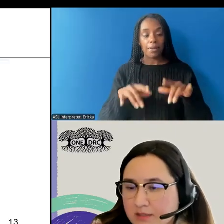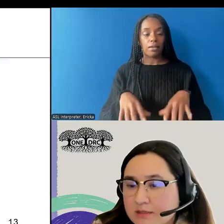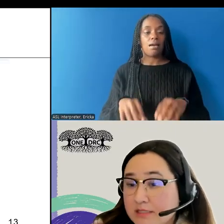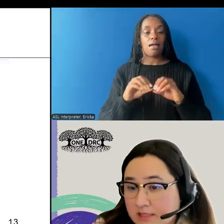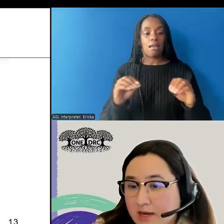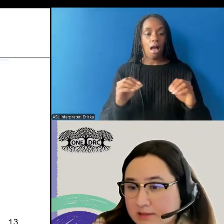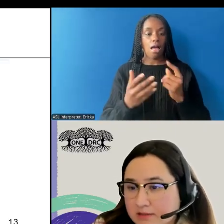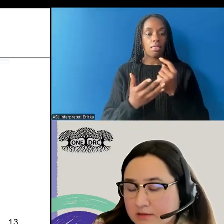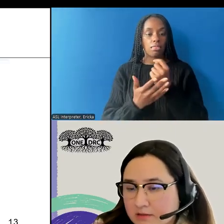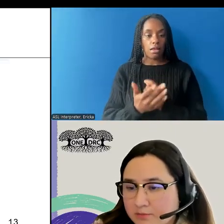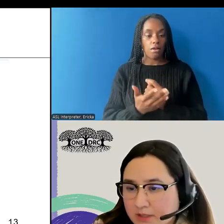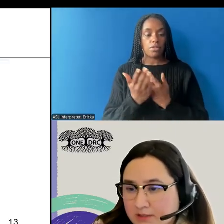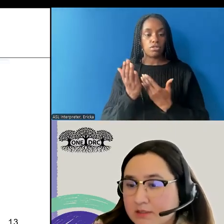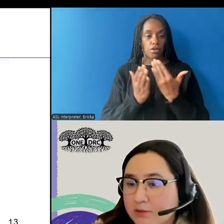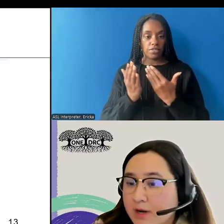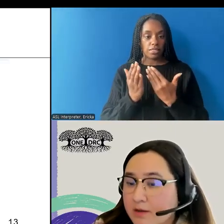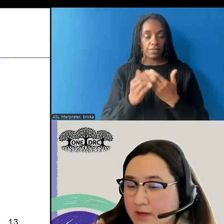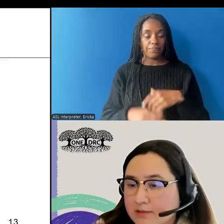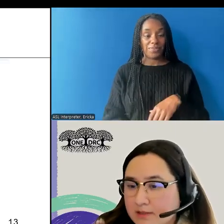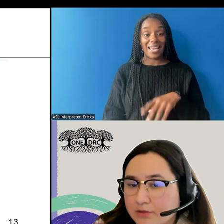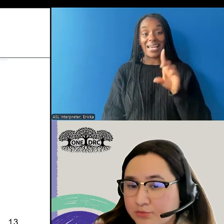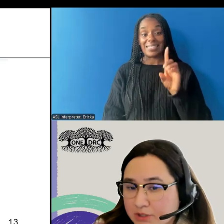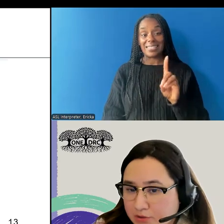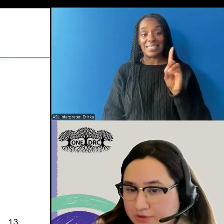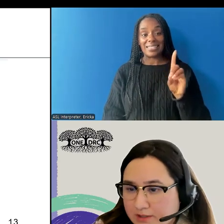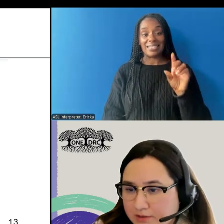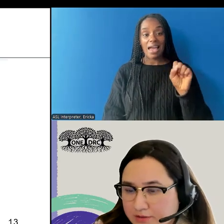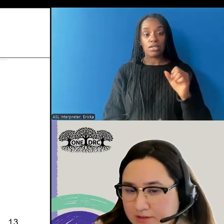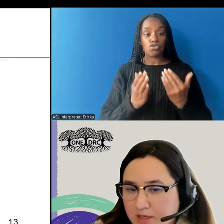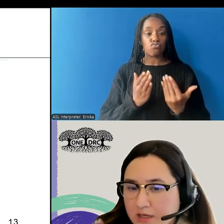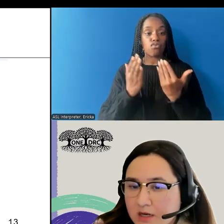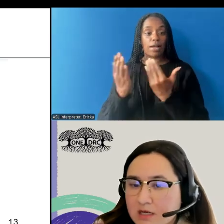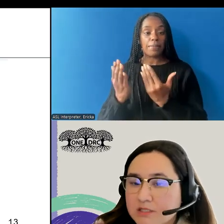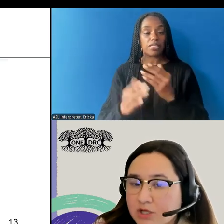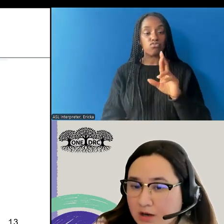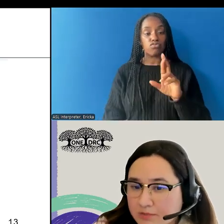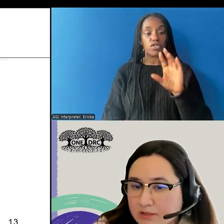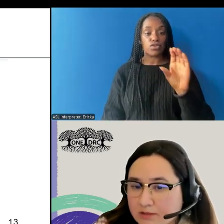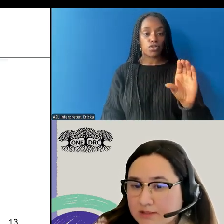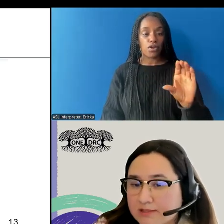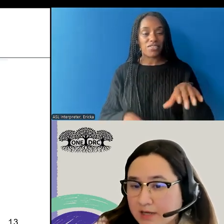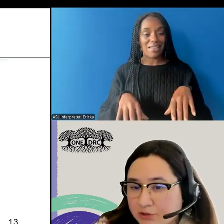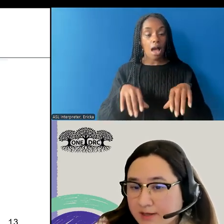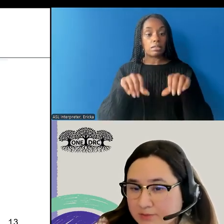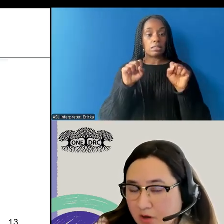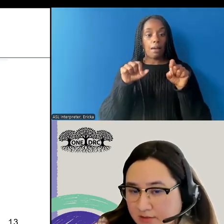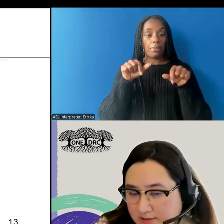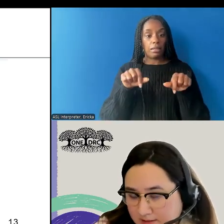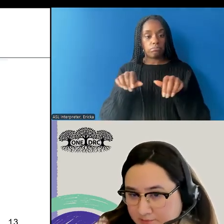DDS basically recommends that the regional centers adopt this standardized policy